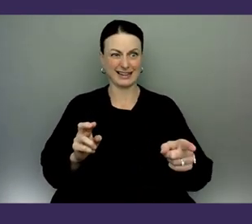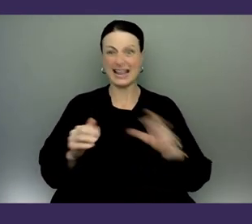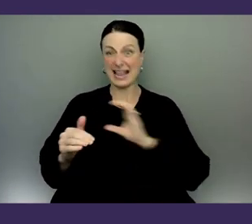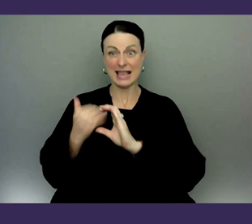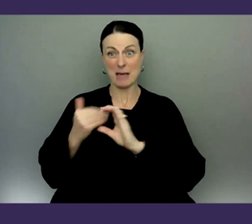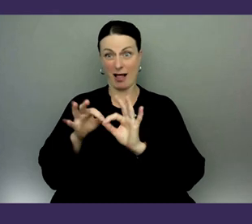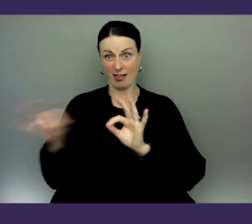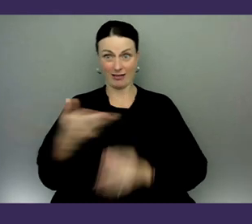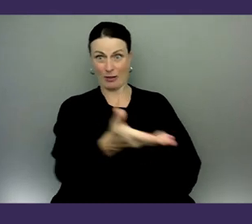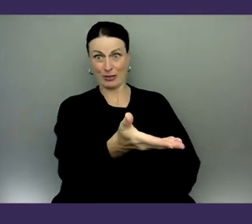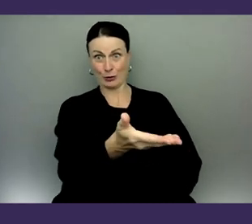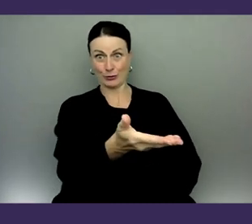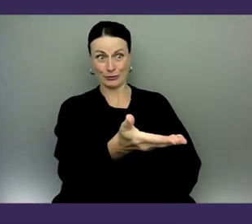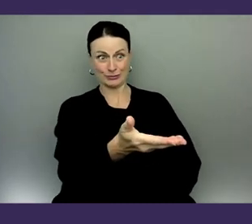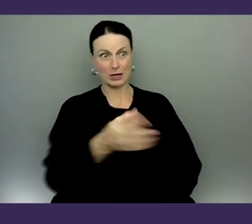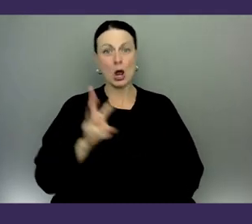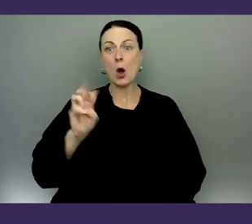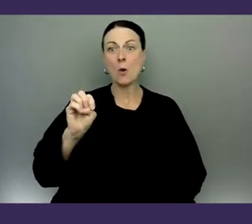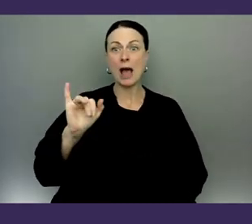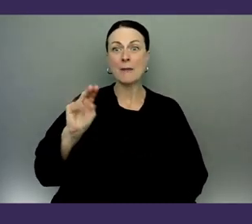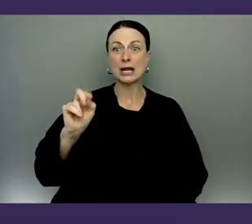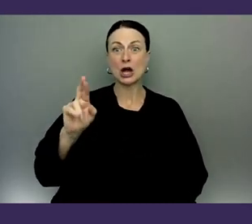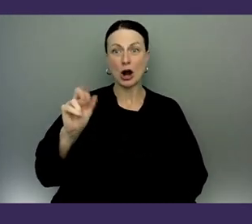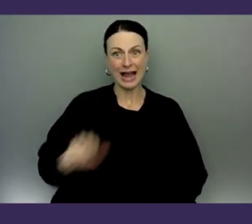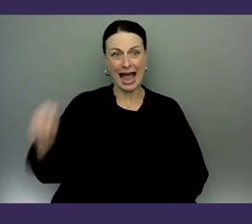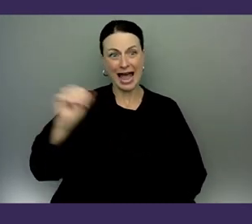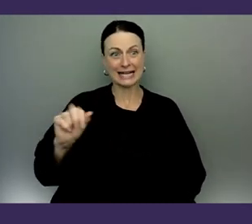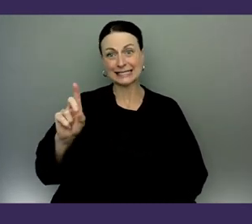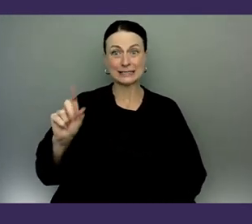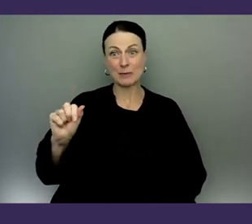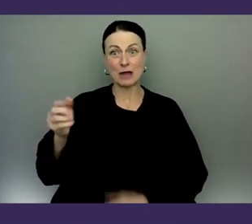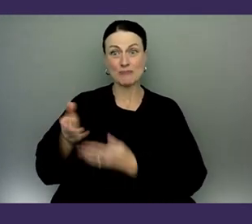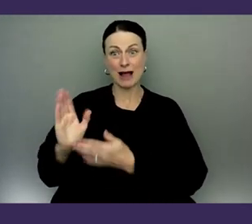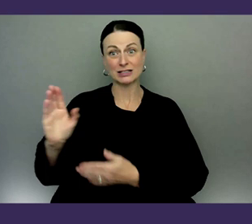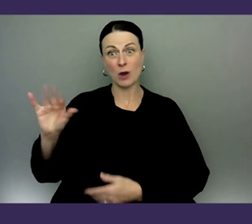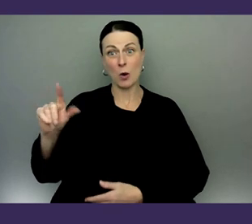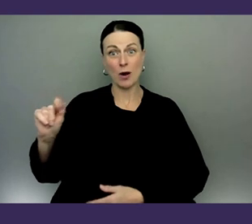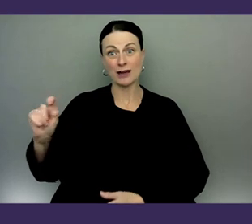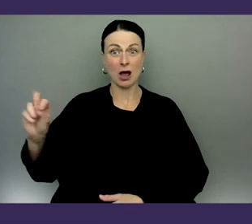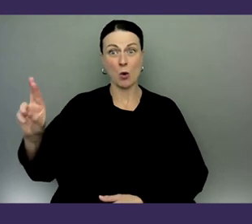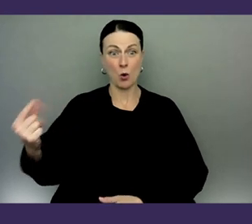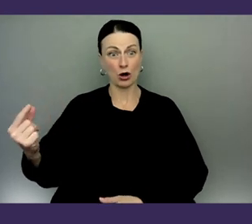on this screen, webinar@disabilityrightsflorida.org. For submitting questions